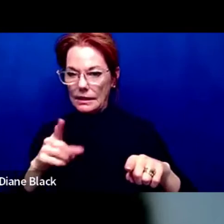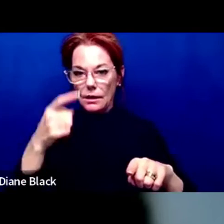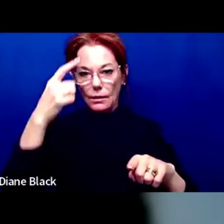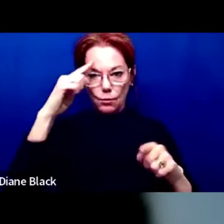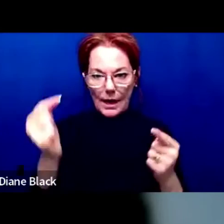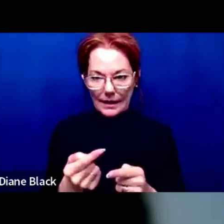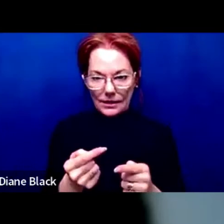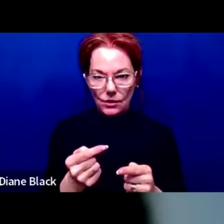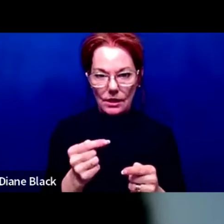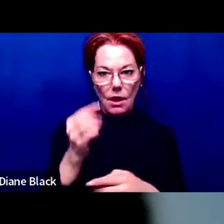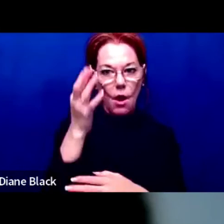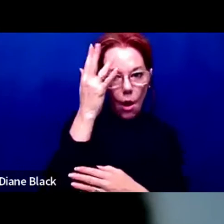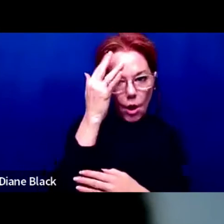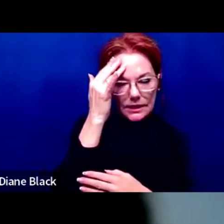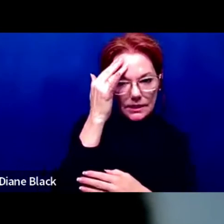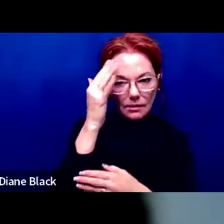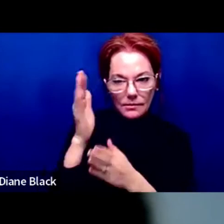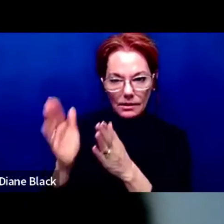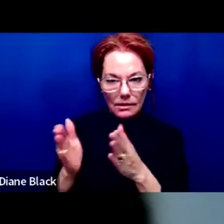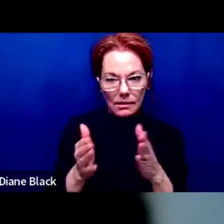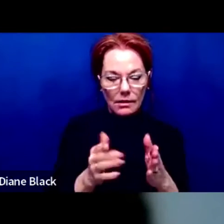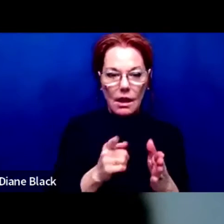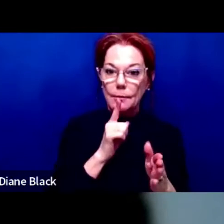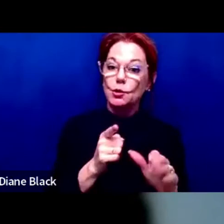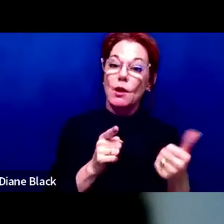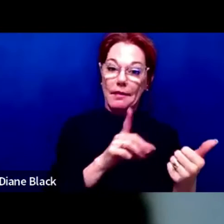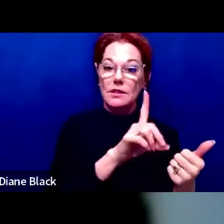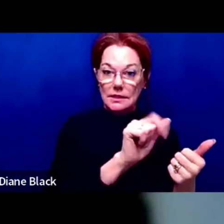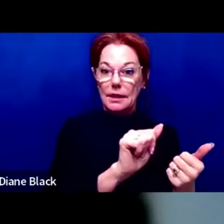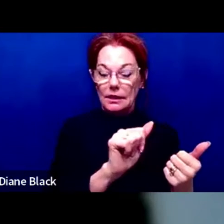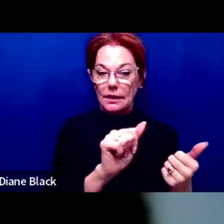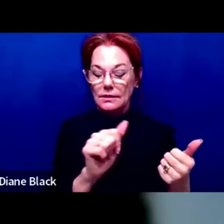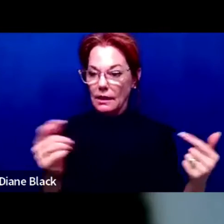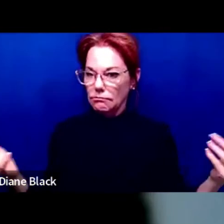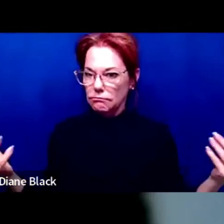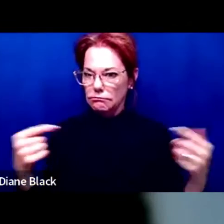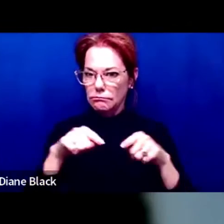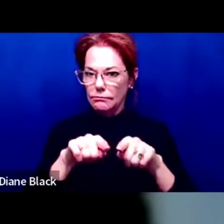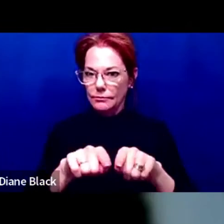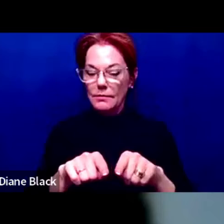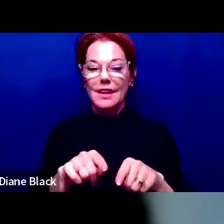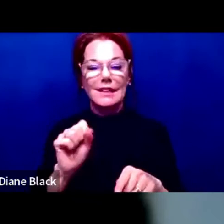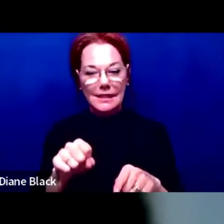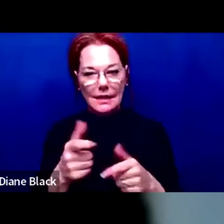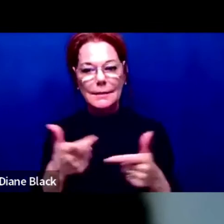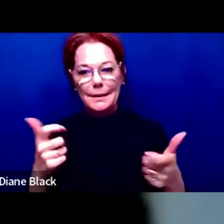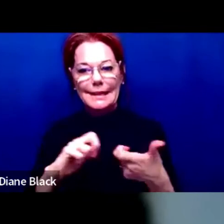autism, I'm sure other disability. So yeah, it's a big issue to tackle. But some of our